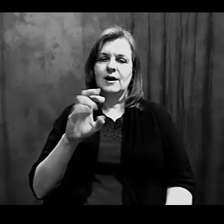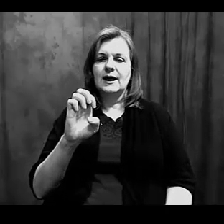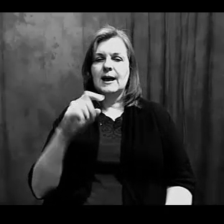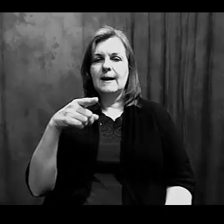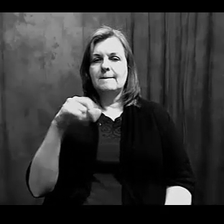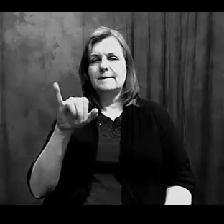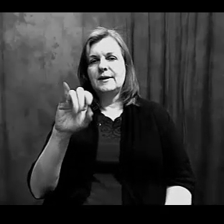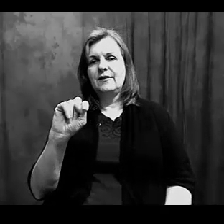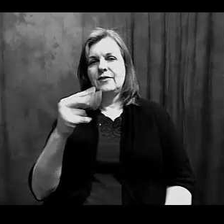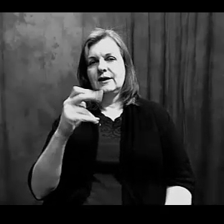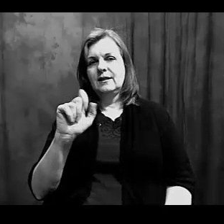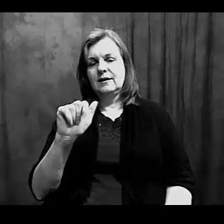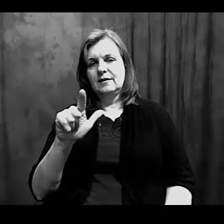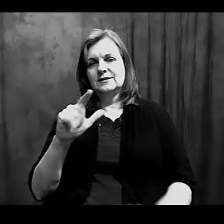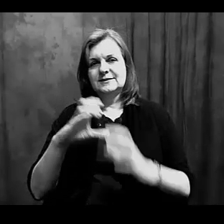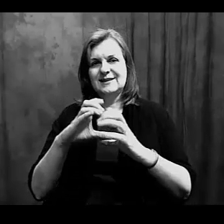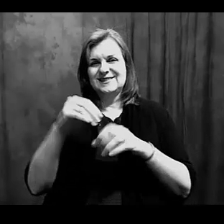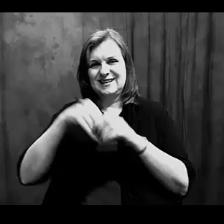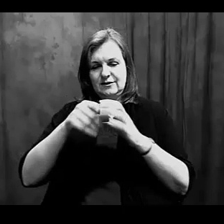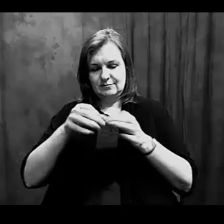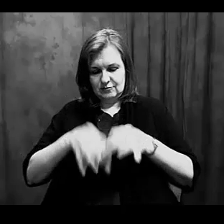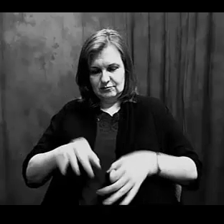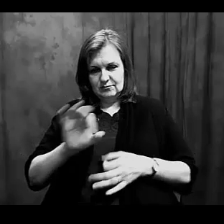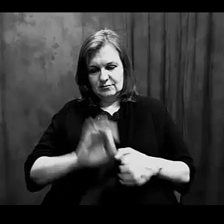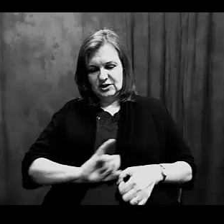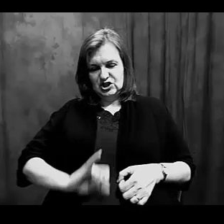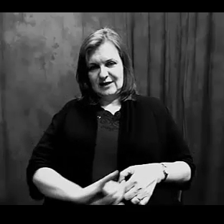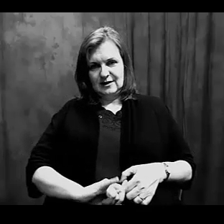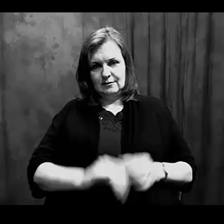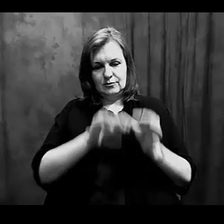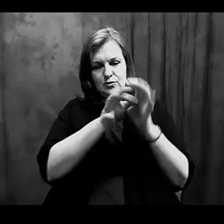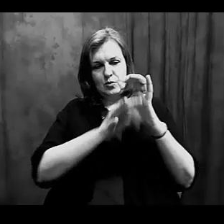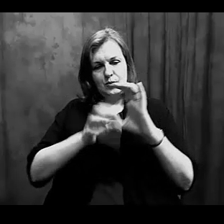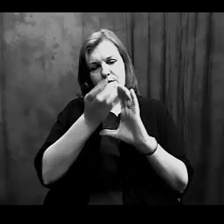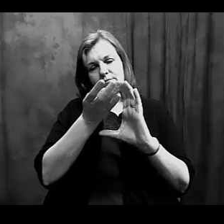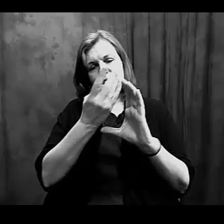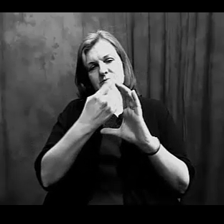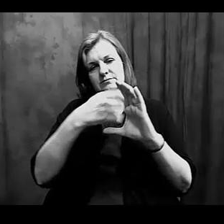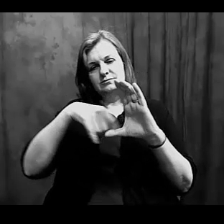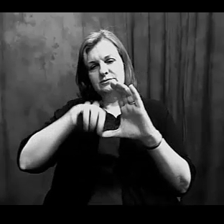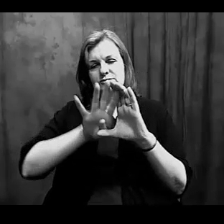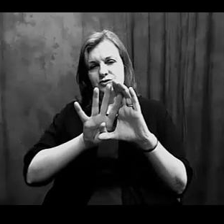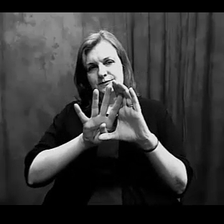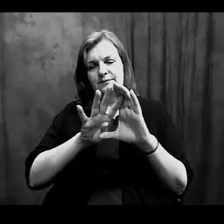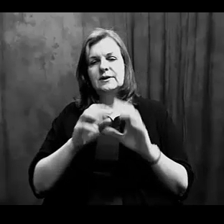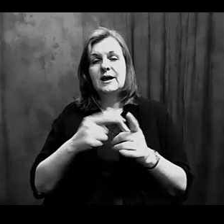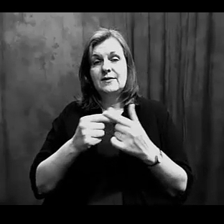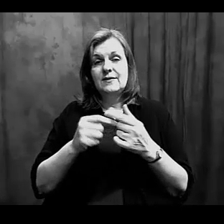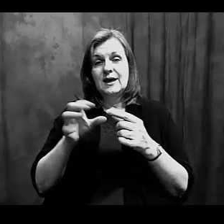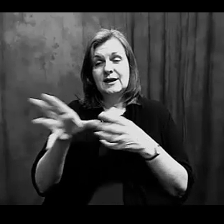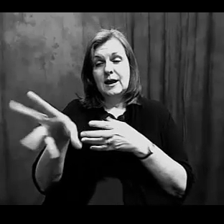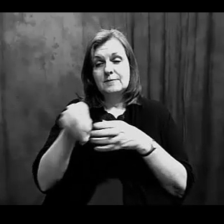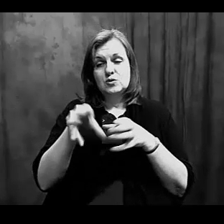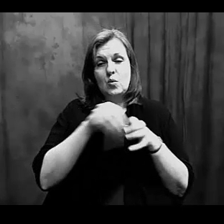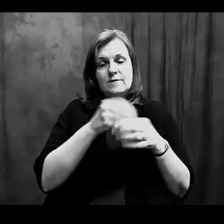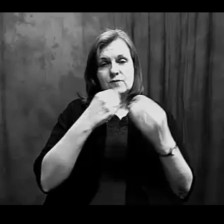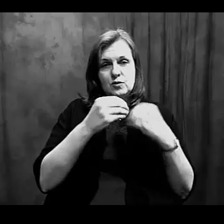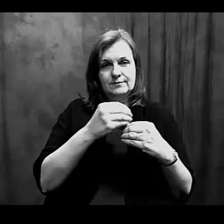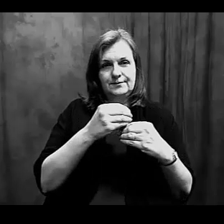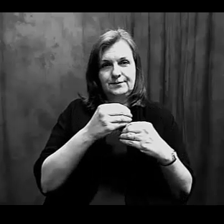columnar epithelial cells line your intestine and the bacteria sit on the top of them helping you to absorb